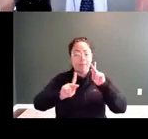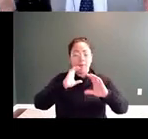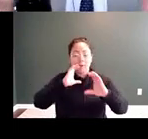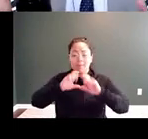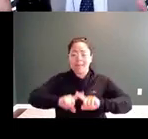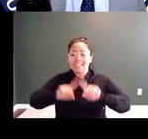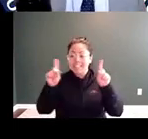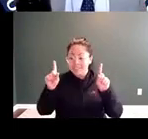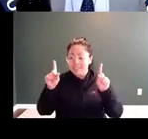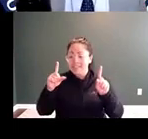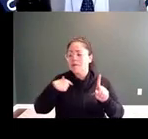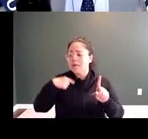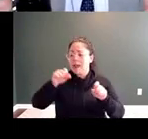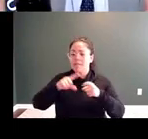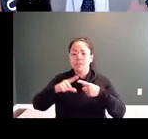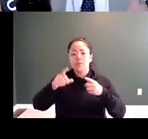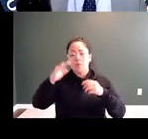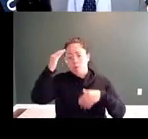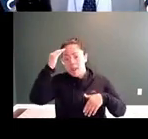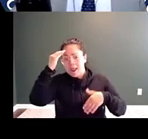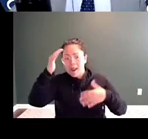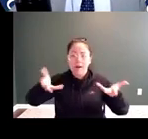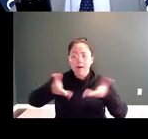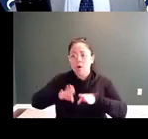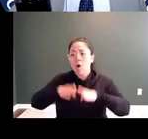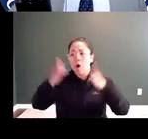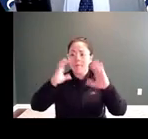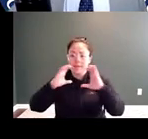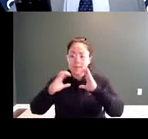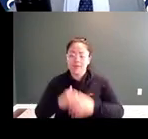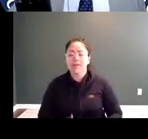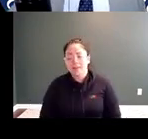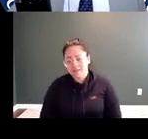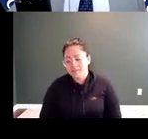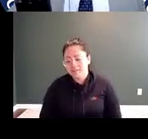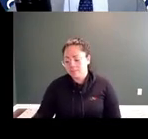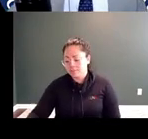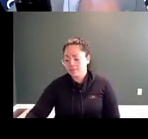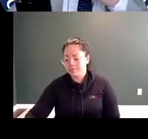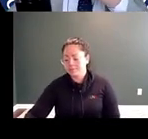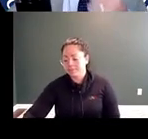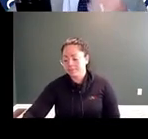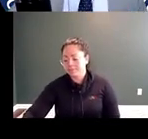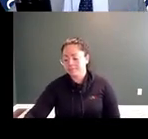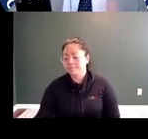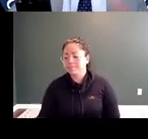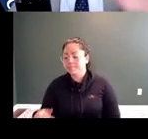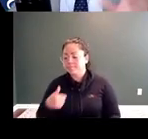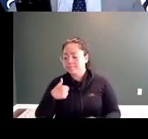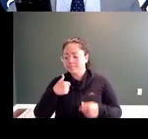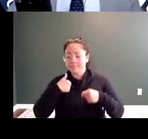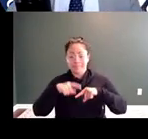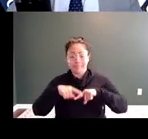and we need to be able to be aware of that. So I am going to stop 'cause I really only had a few other things